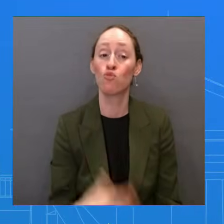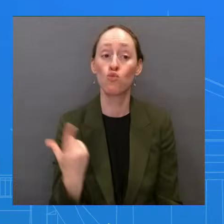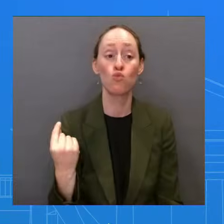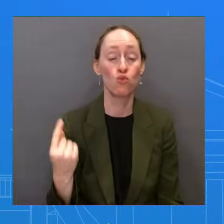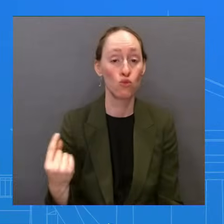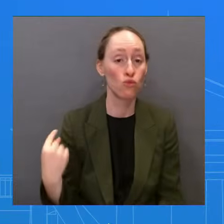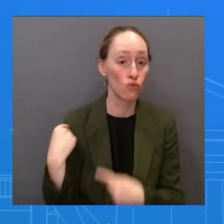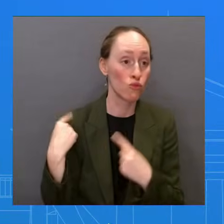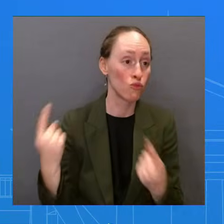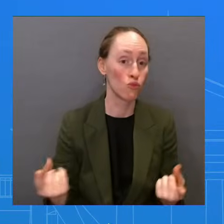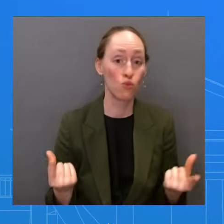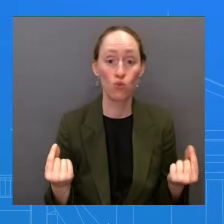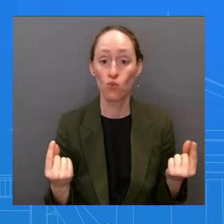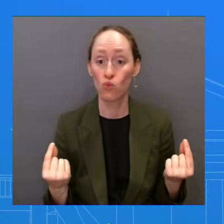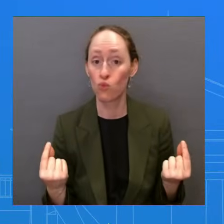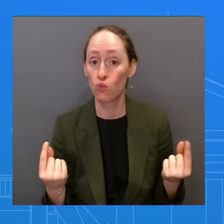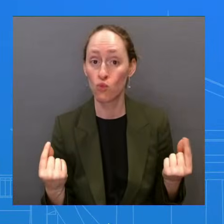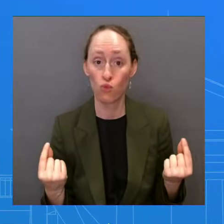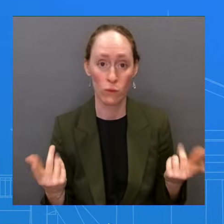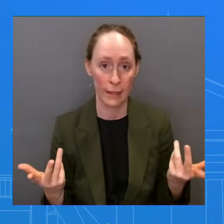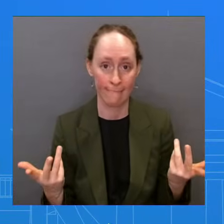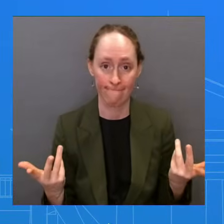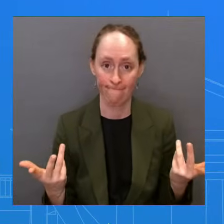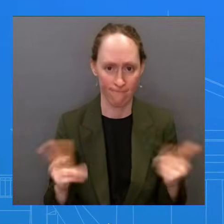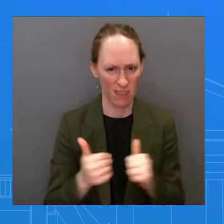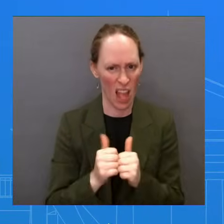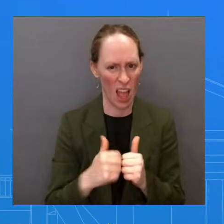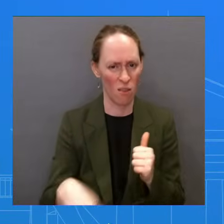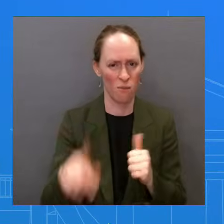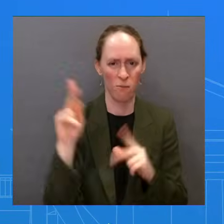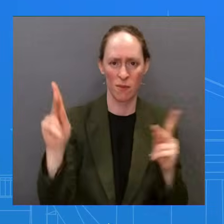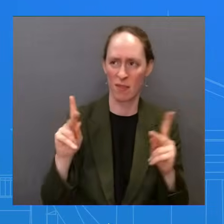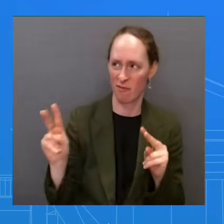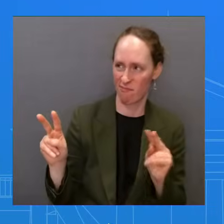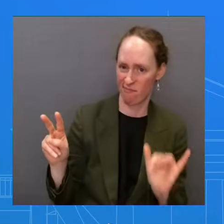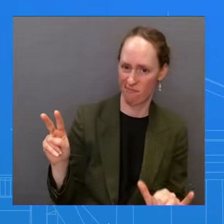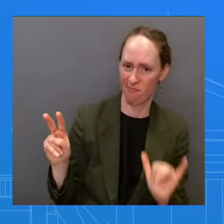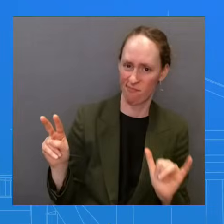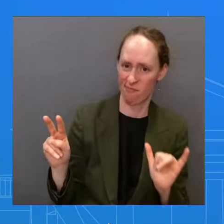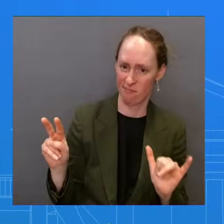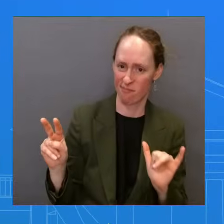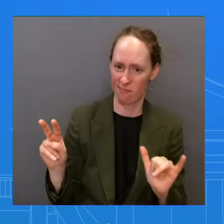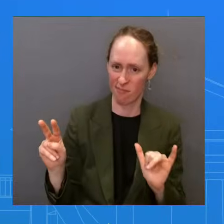that you're not going to hold the American economy hostage? The Press: And I don't mean to, like, belabor, but when you say a "separate conversation,"